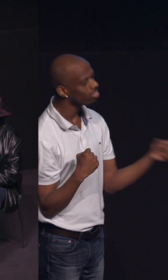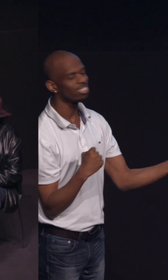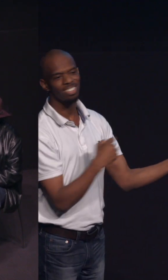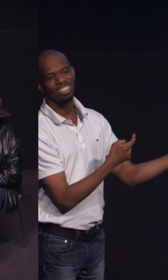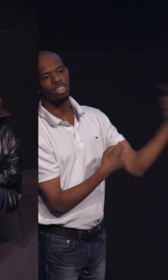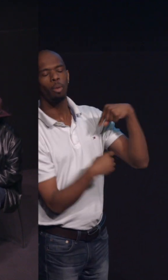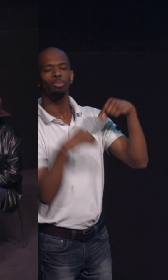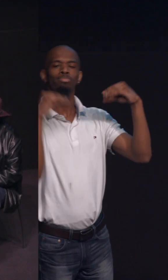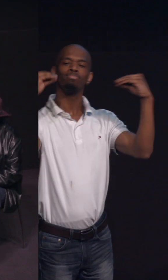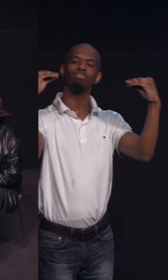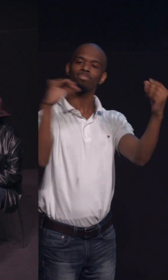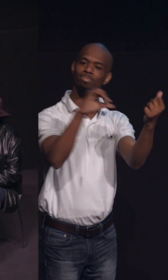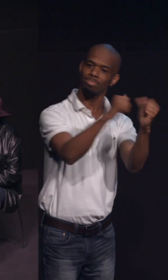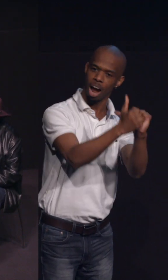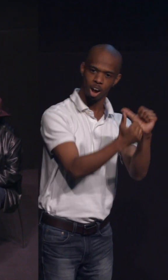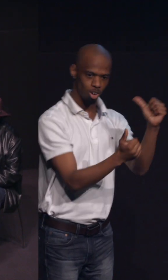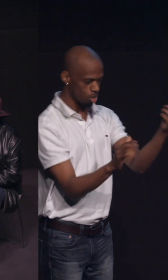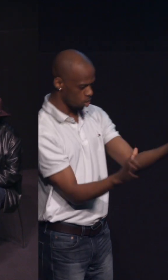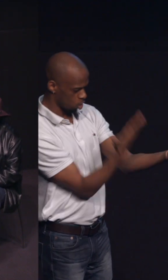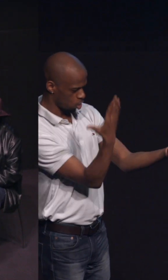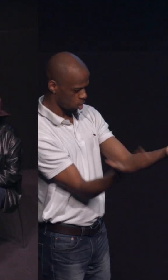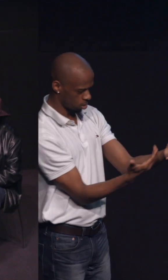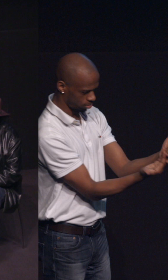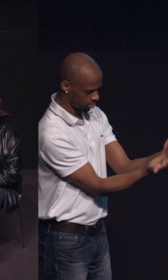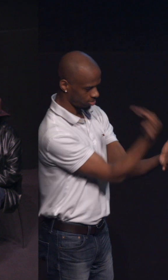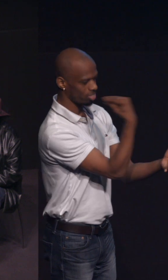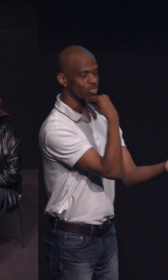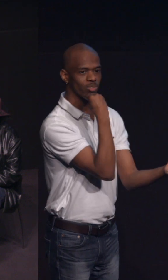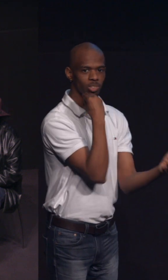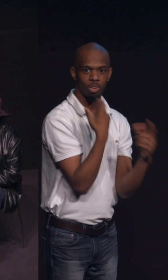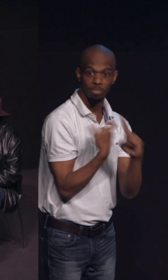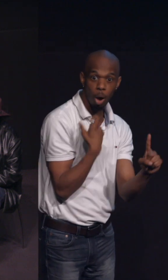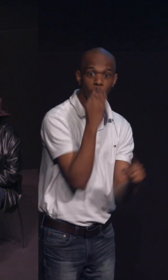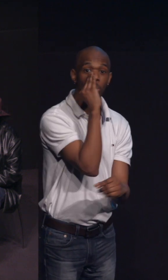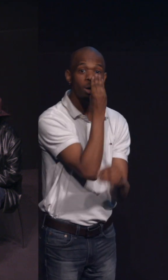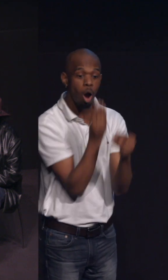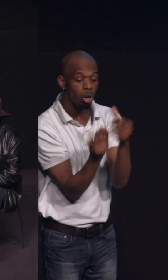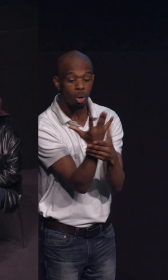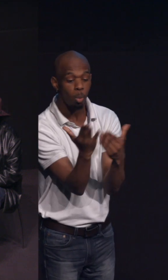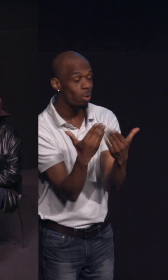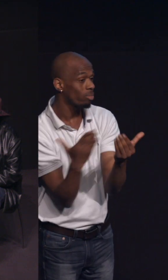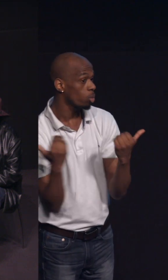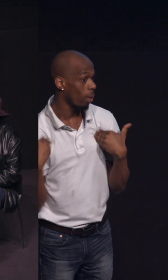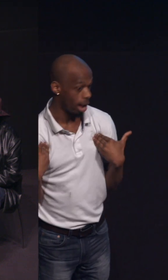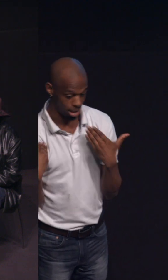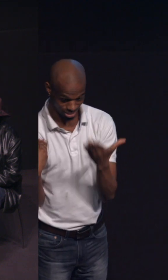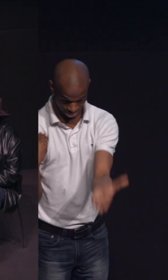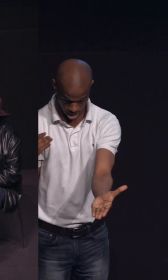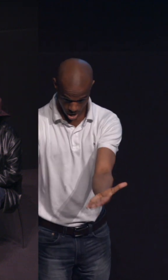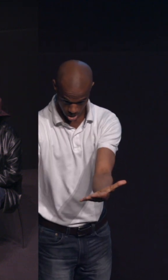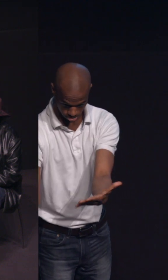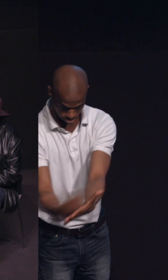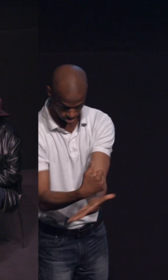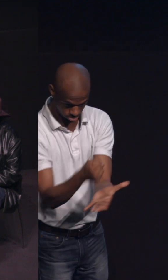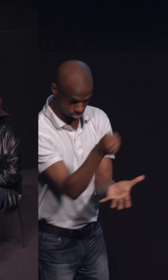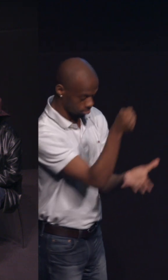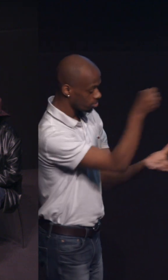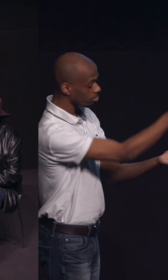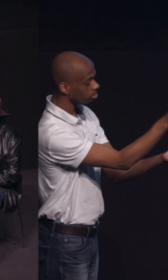garden, you know, whatever we had growing in the garden, in the farm, Bryant came and accessed all of those